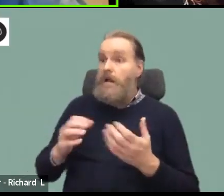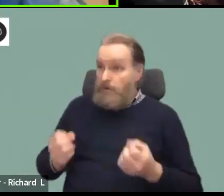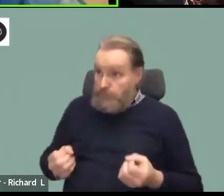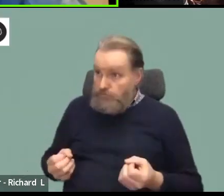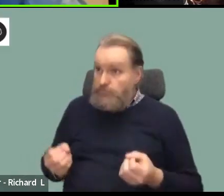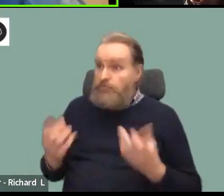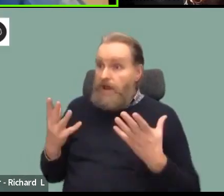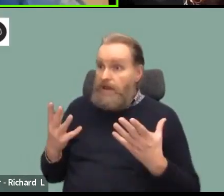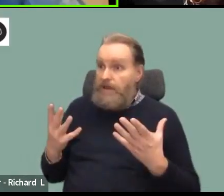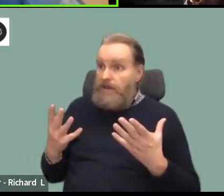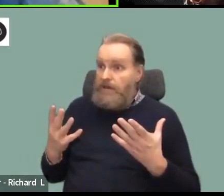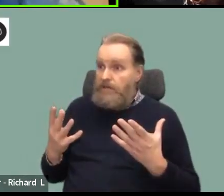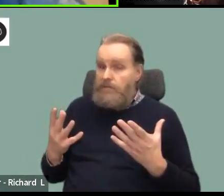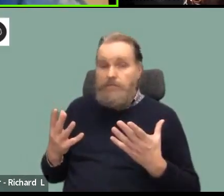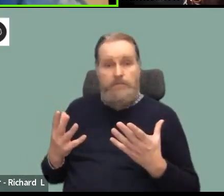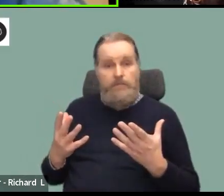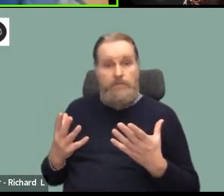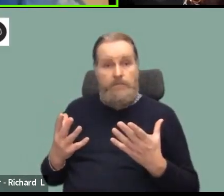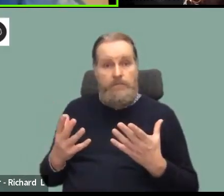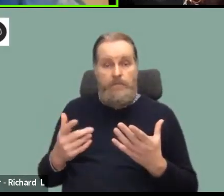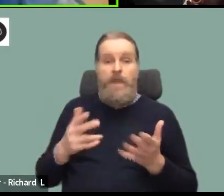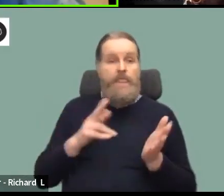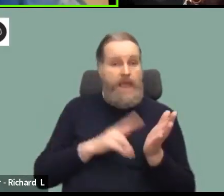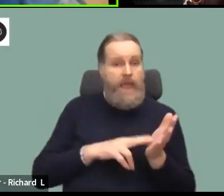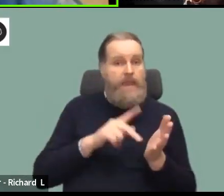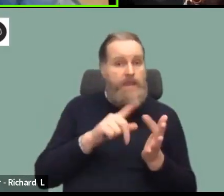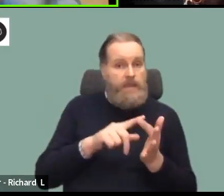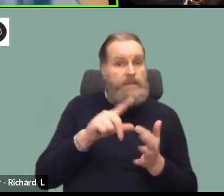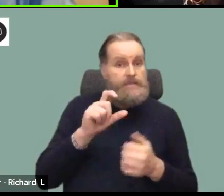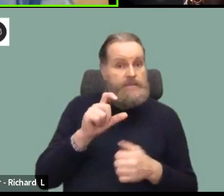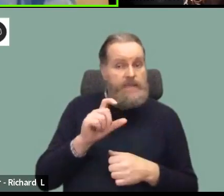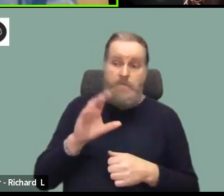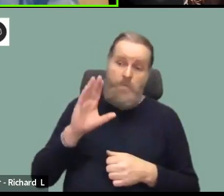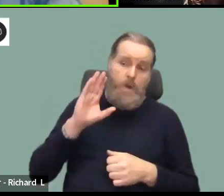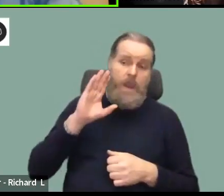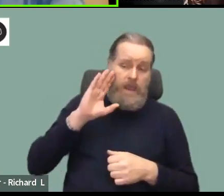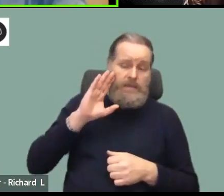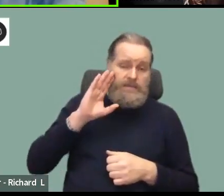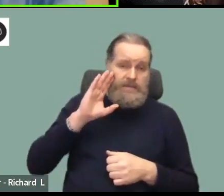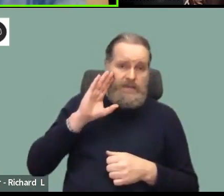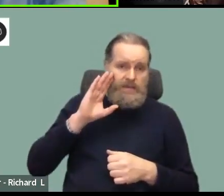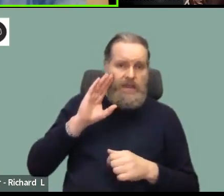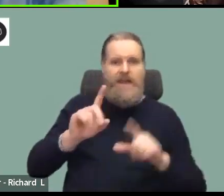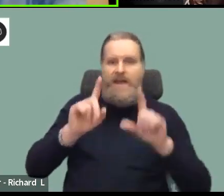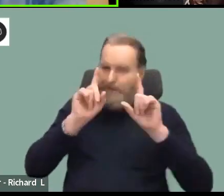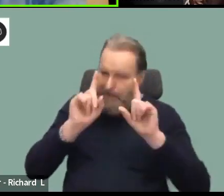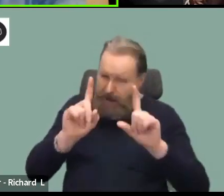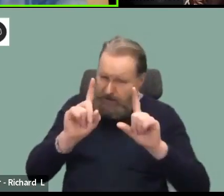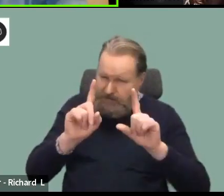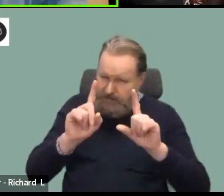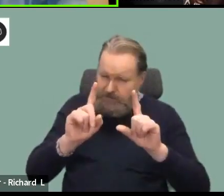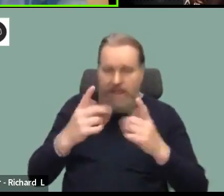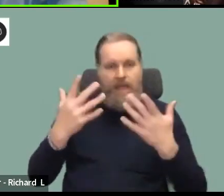the. e NPC if that's the message it got e NPC if that's the message that God would absolutely want to listen to what it was was being told it was was being told, but it was was being told, but at this